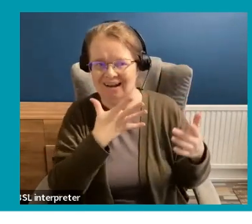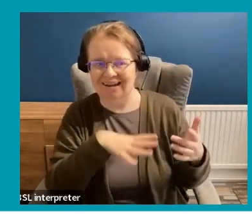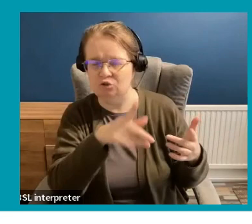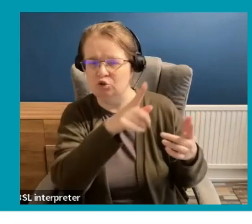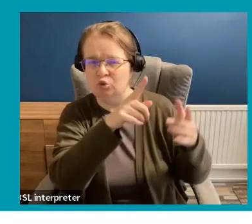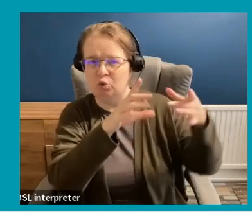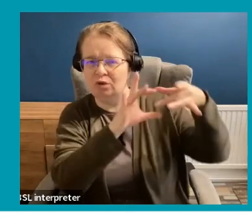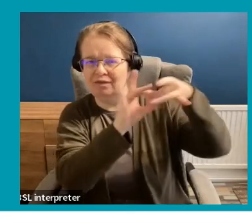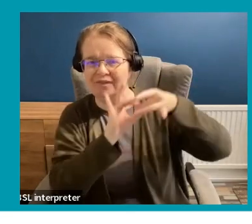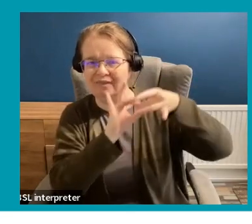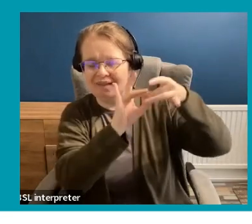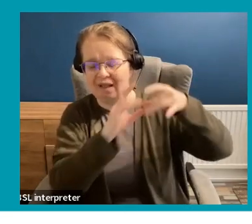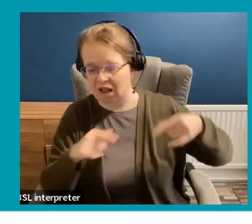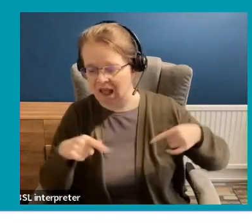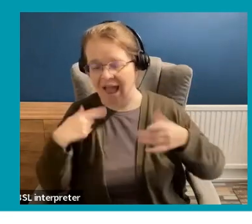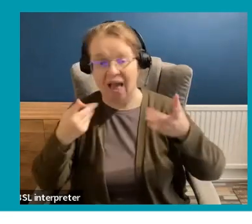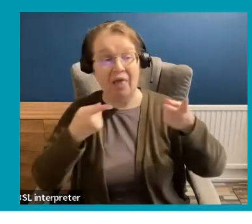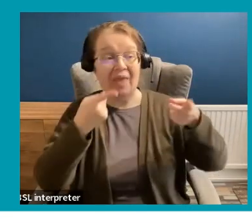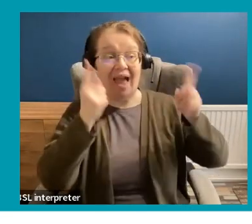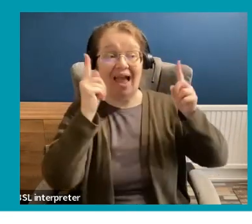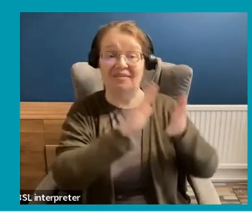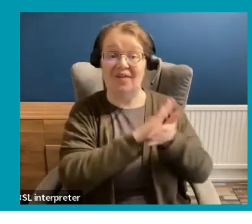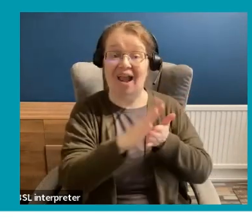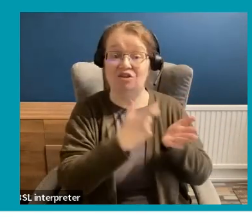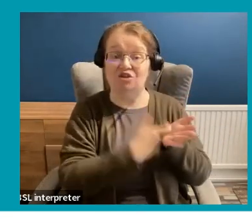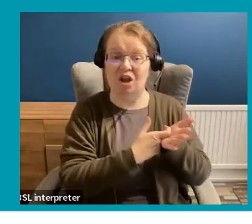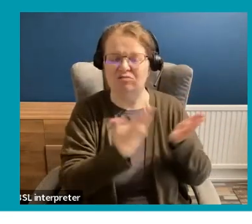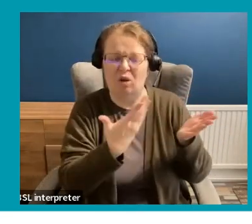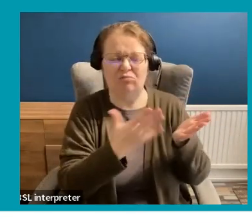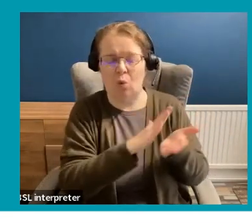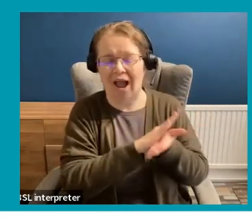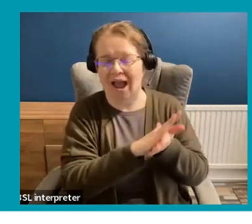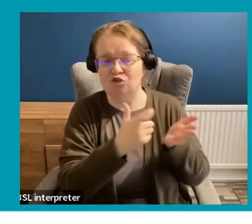basically the head of HR or the HR business partner is frustrated